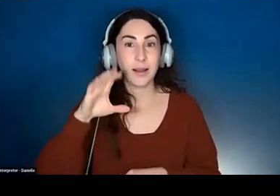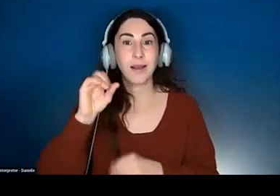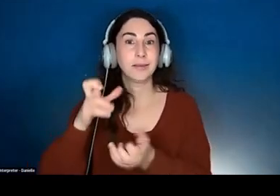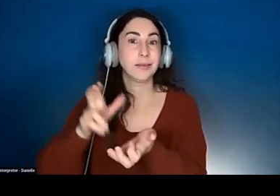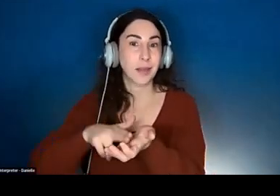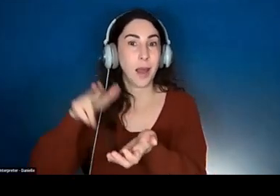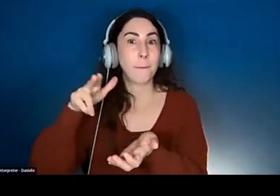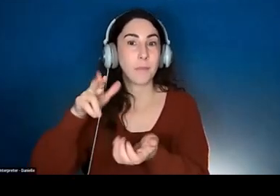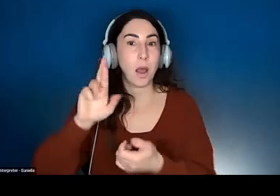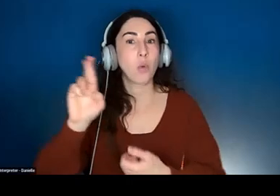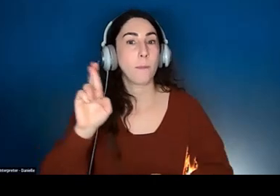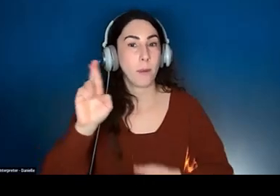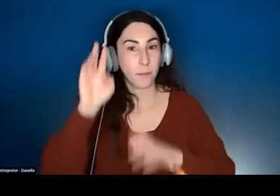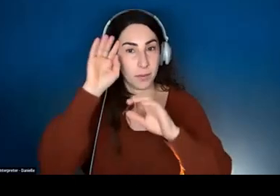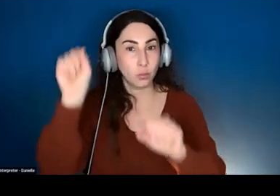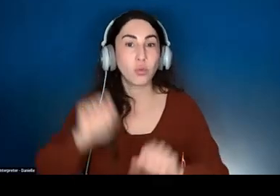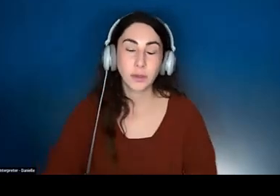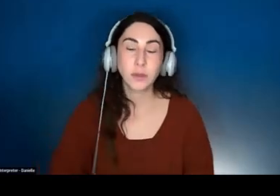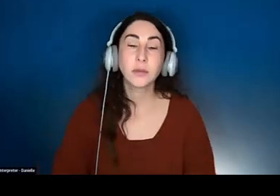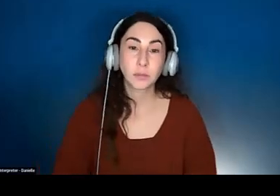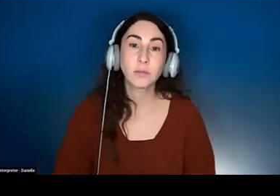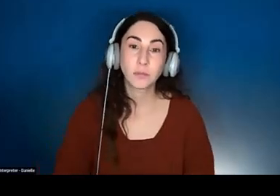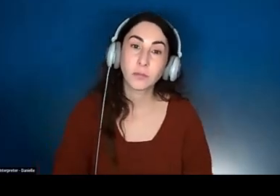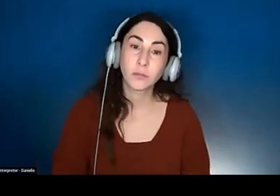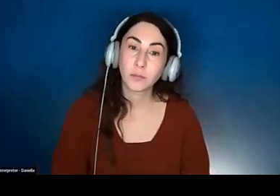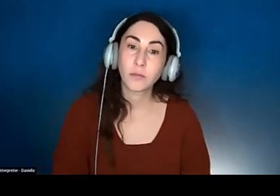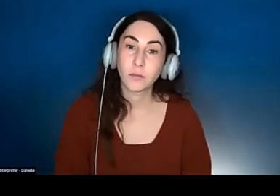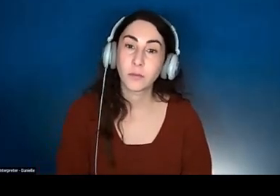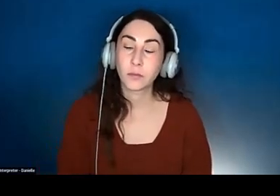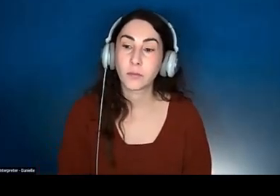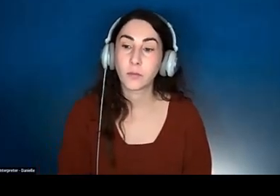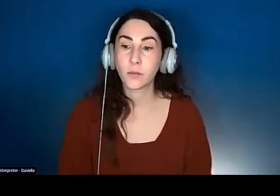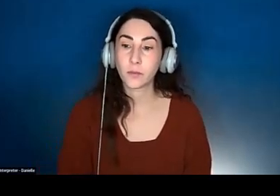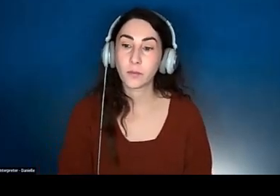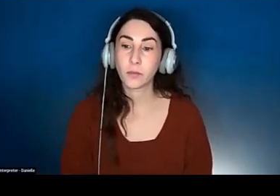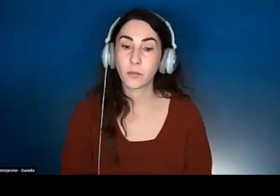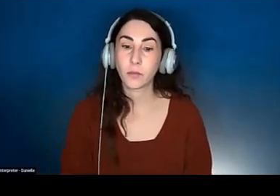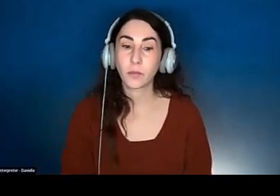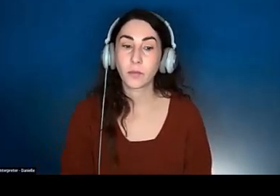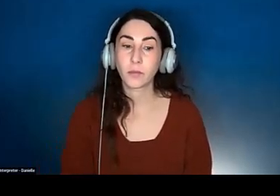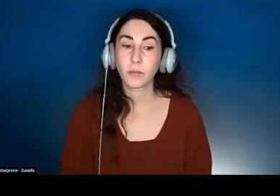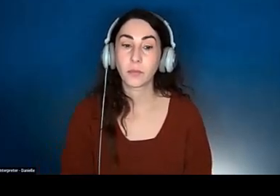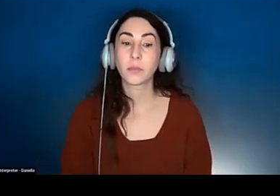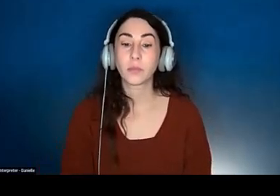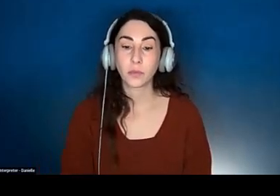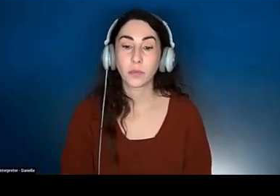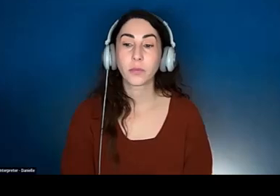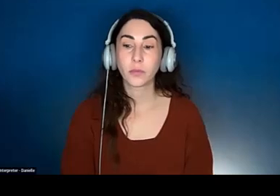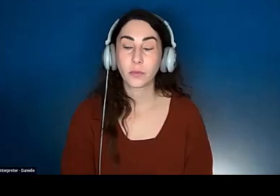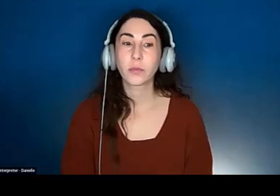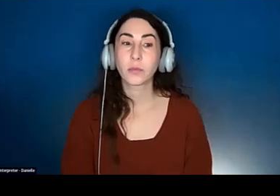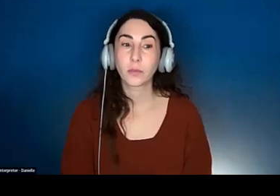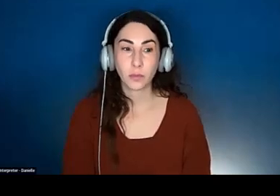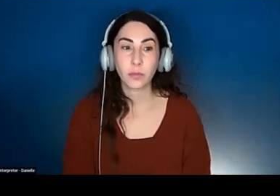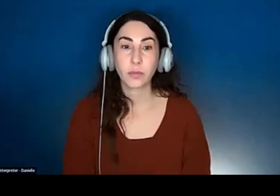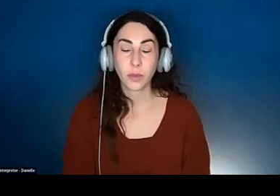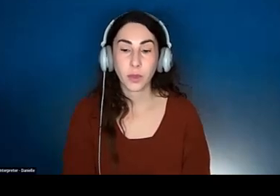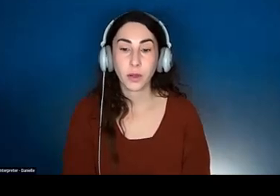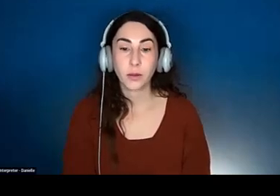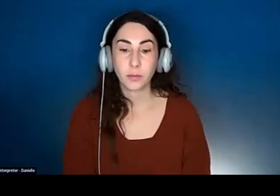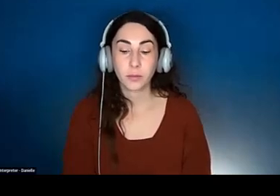president. So it was fully embraced by the